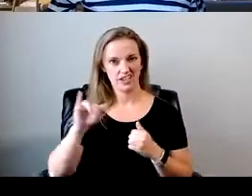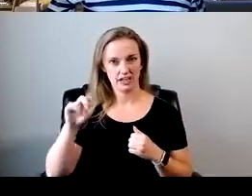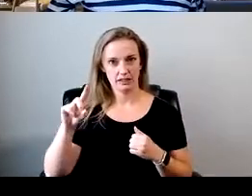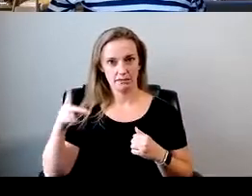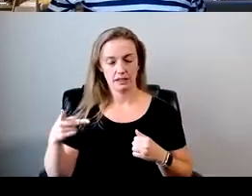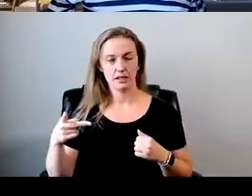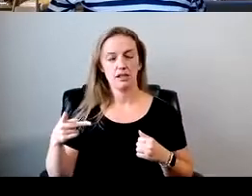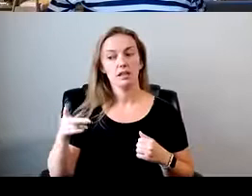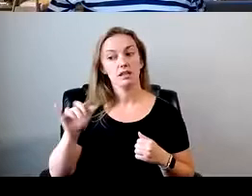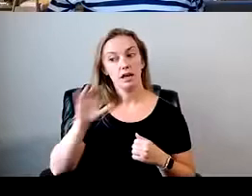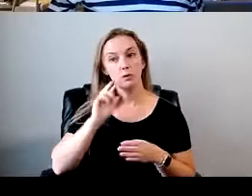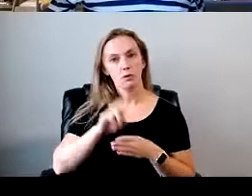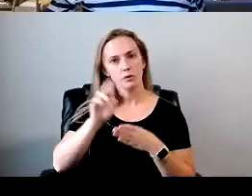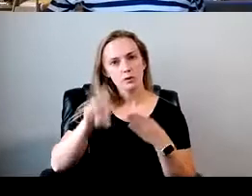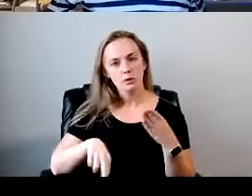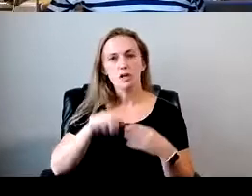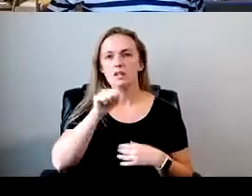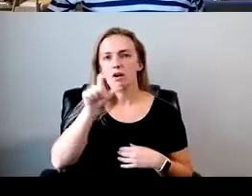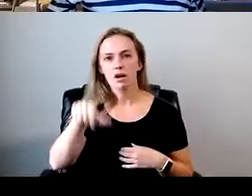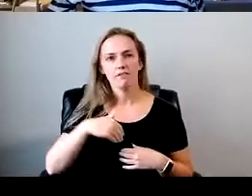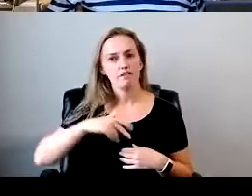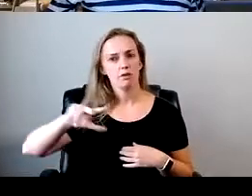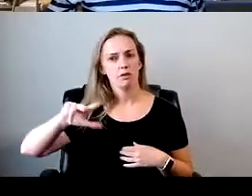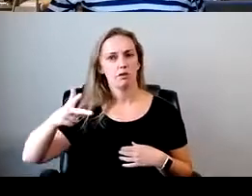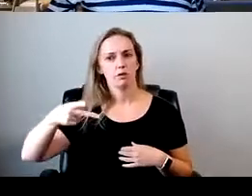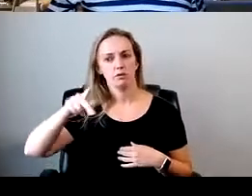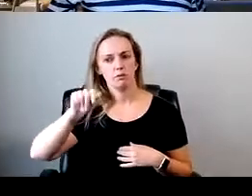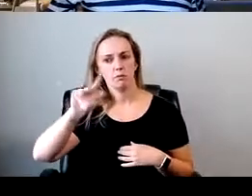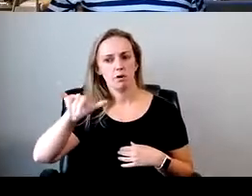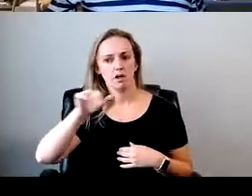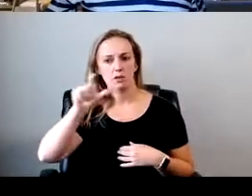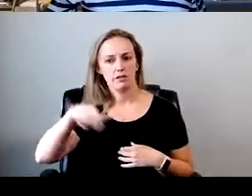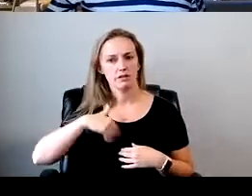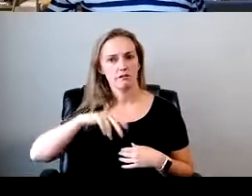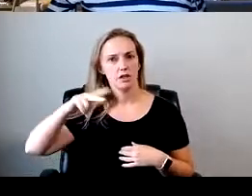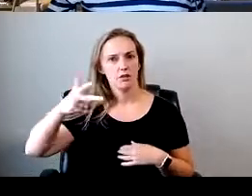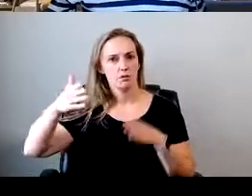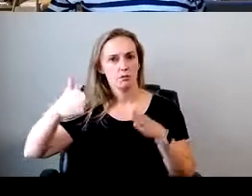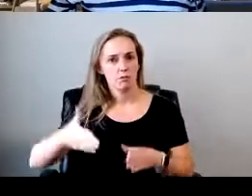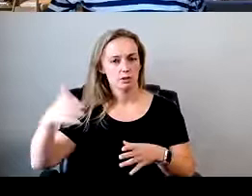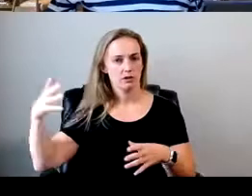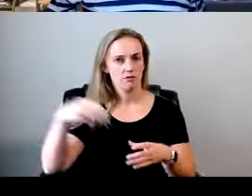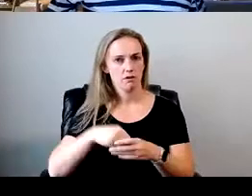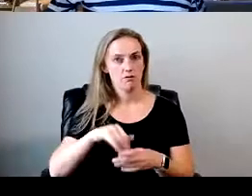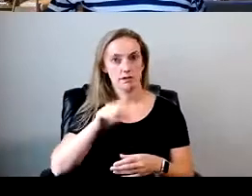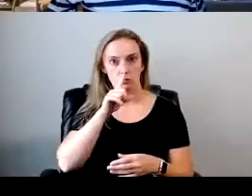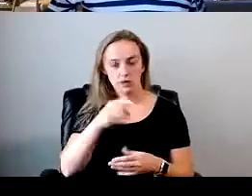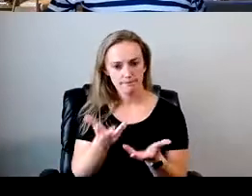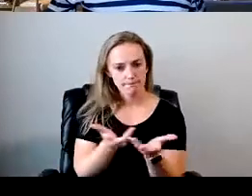will result in not having to have a third party involved. That's where you really get the crux of a therapy in that relationship that can build